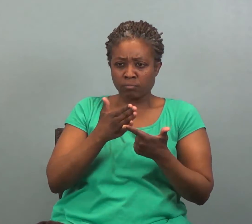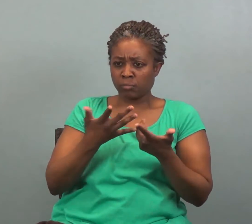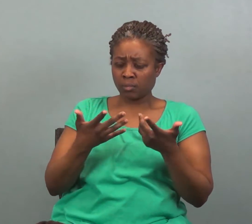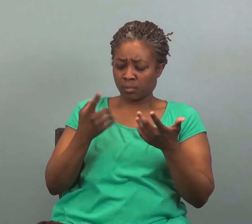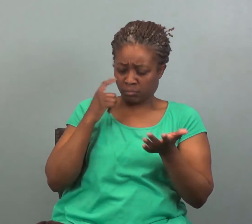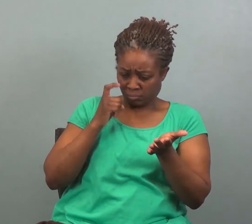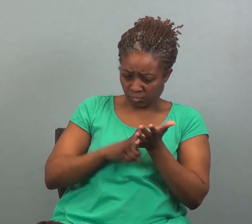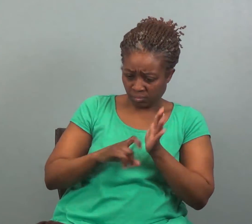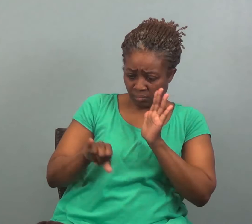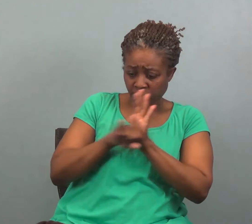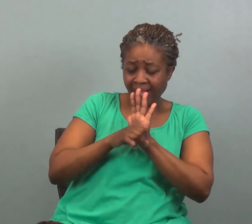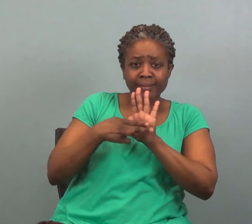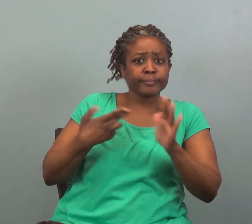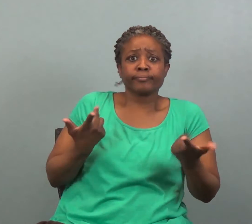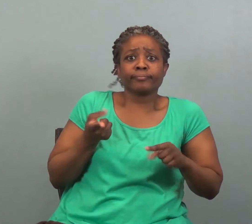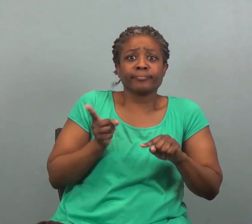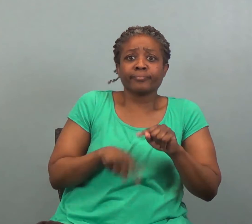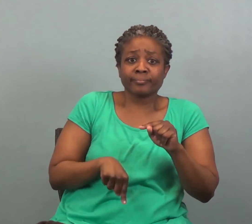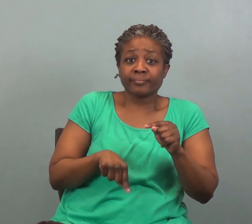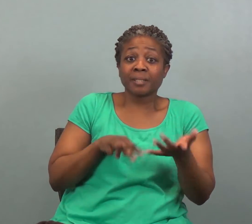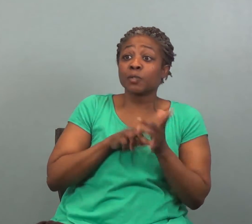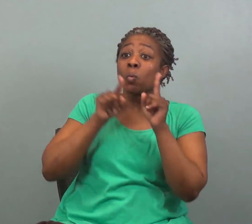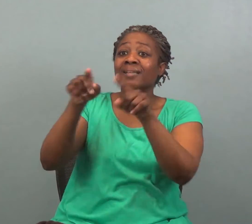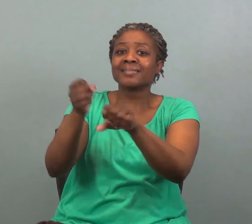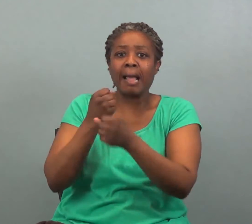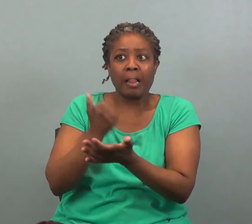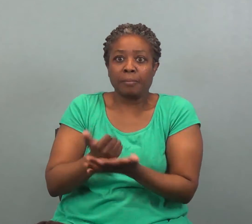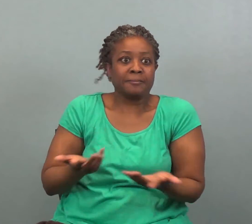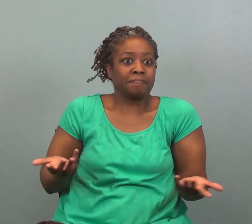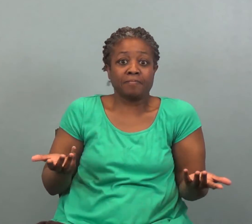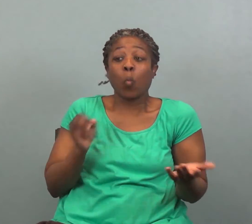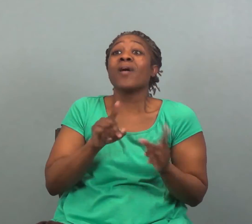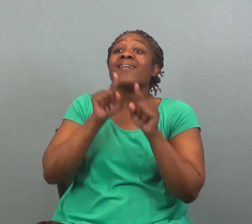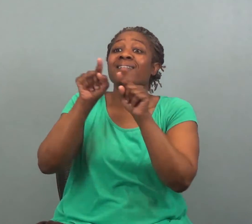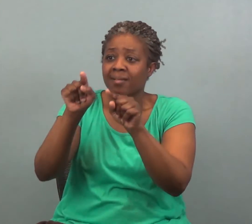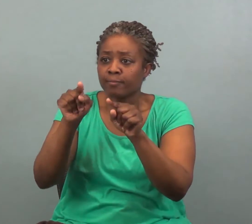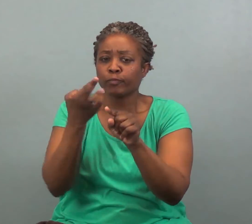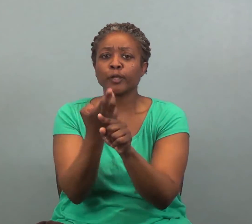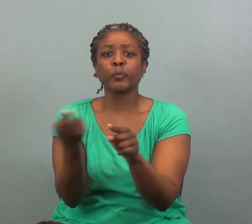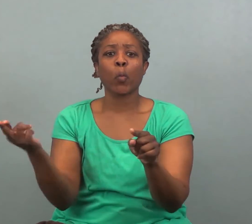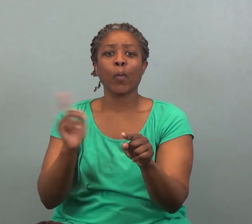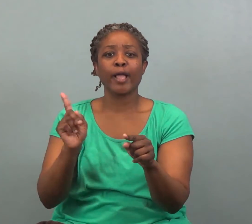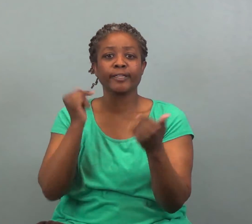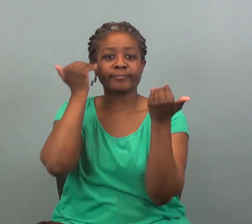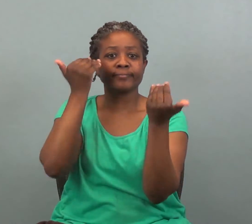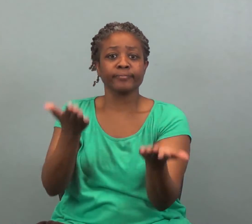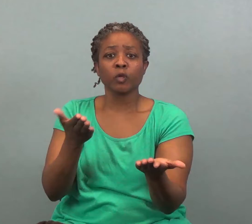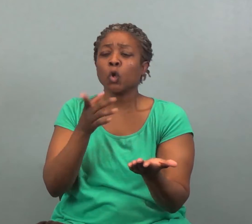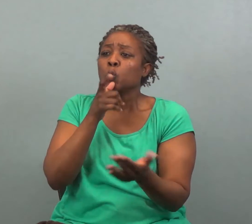After the fact, they're unable to identify exactly what's wrong, and they either don't seek help, or have no idea where to access resources that would be helpful for them.